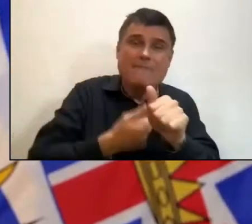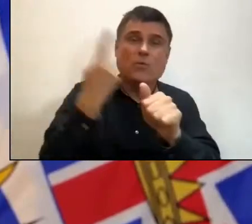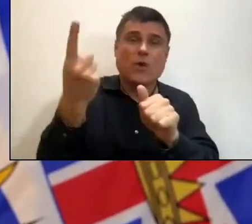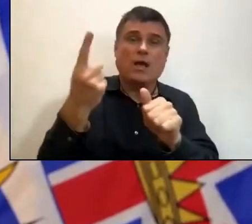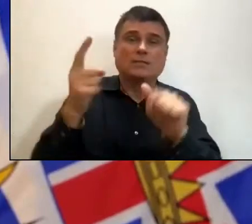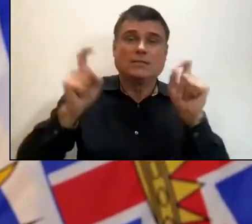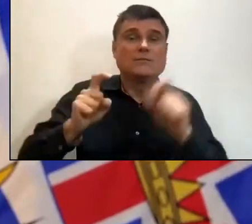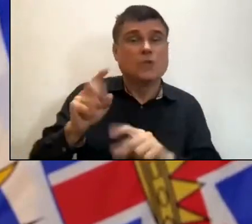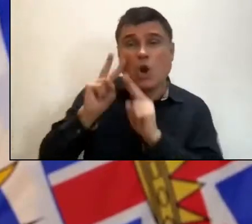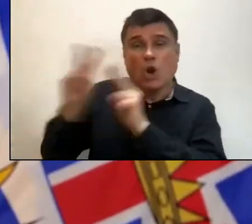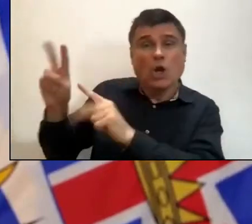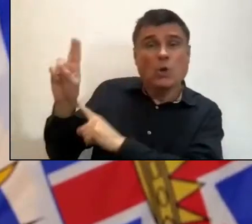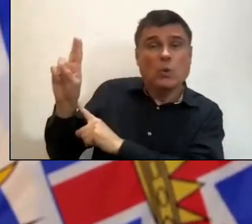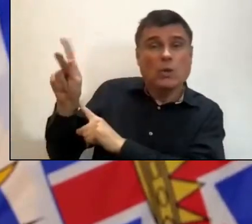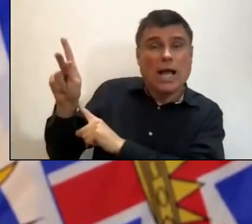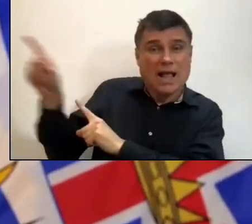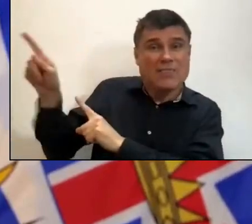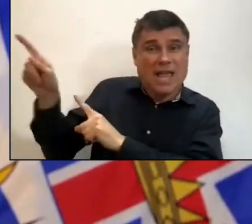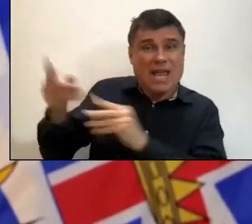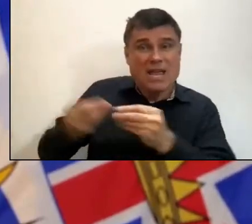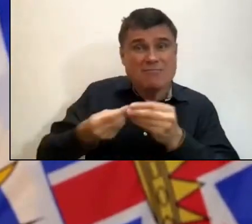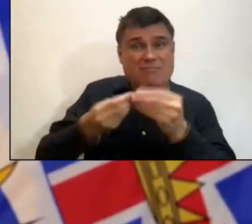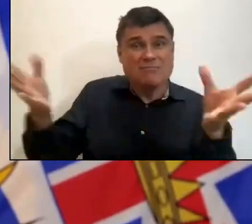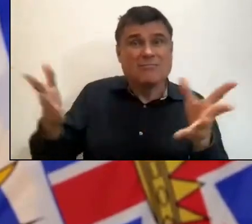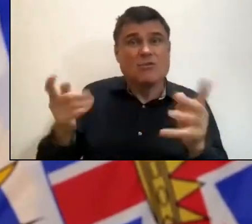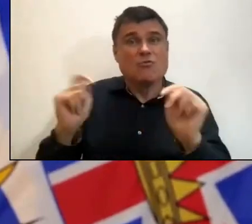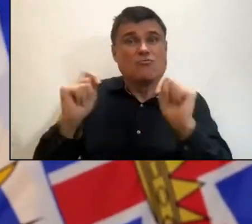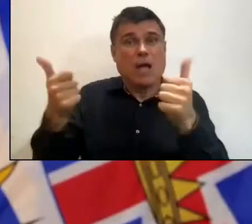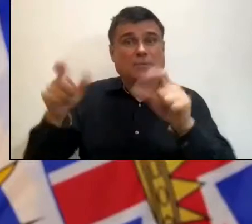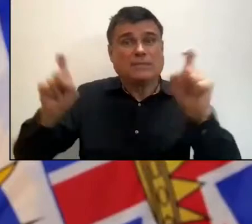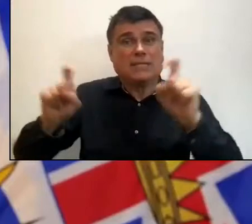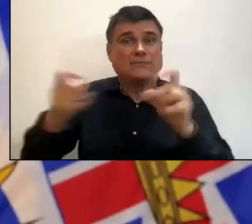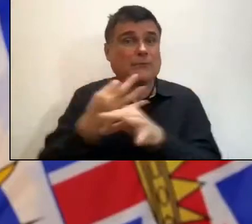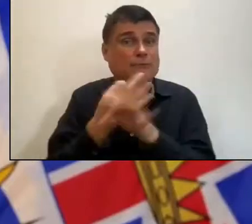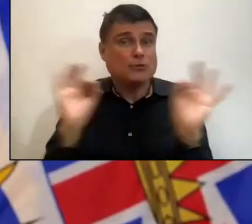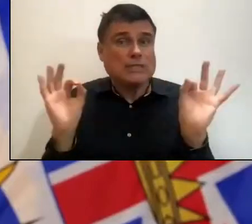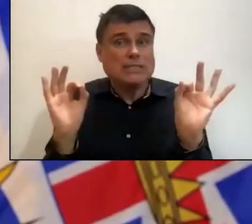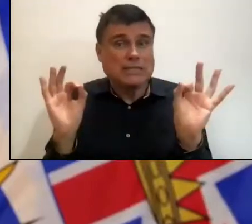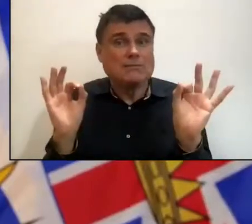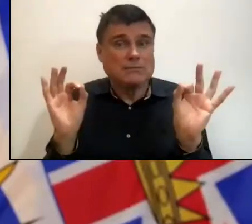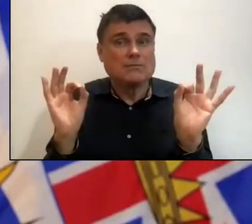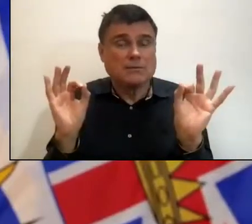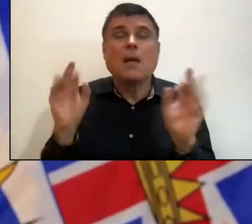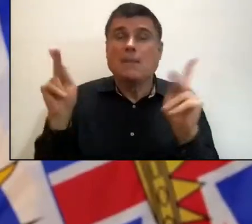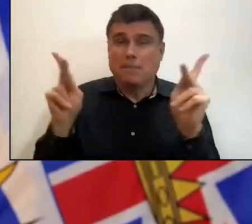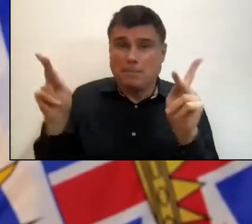rapid tests for free to people and they use them in a biweekly